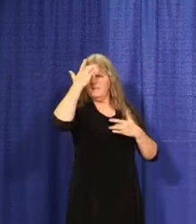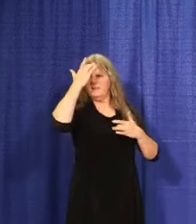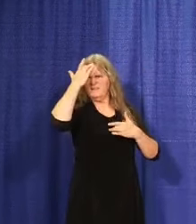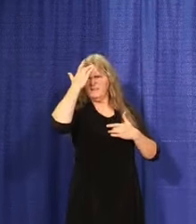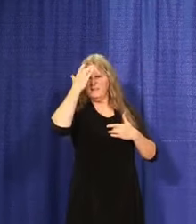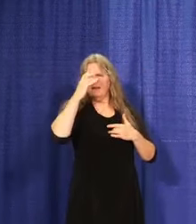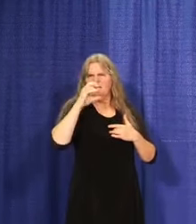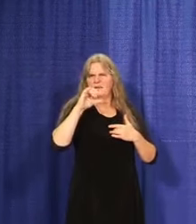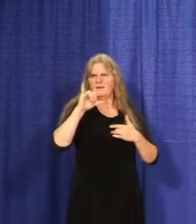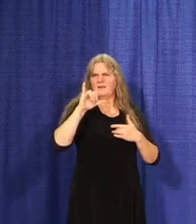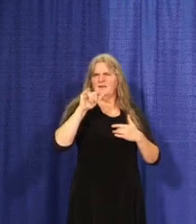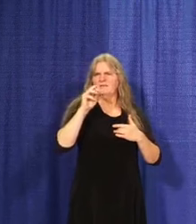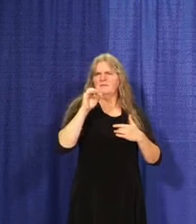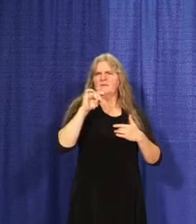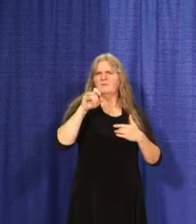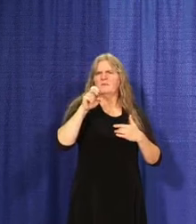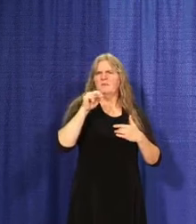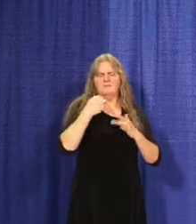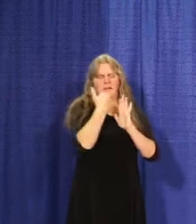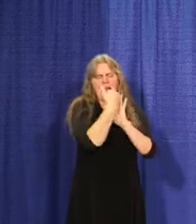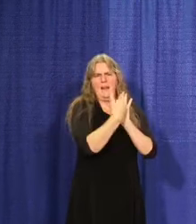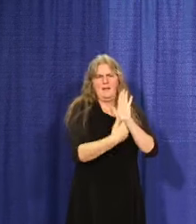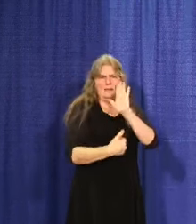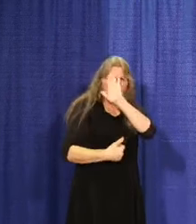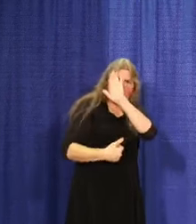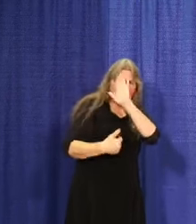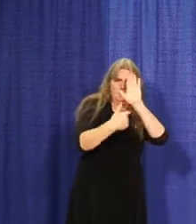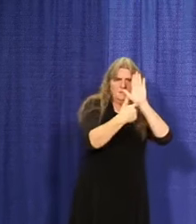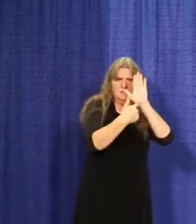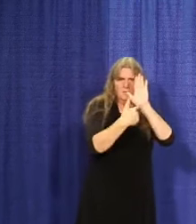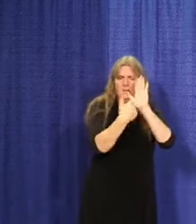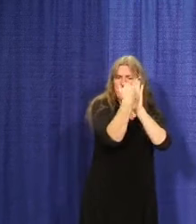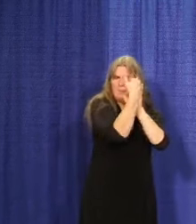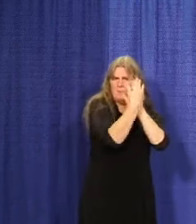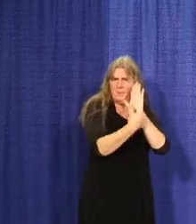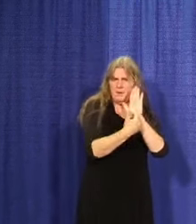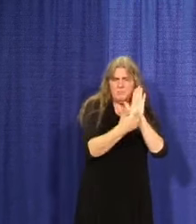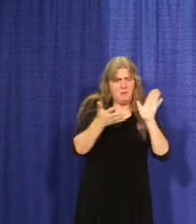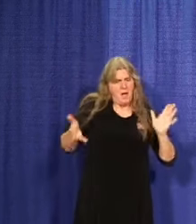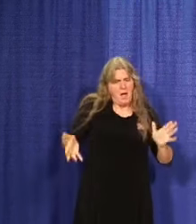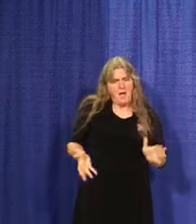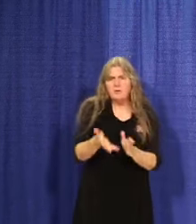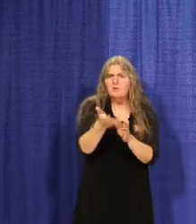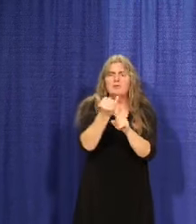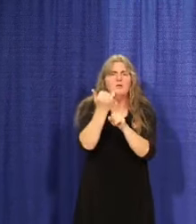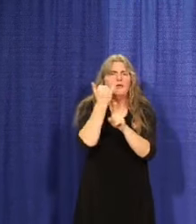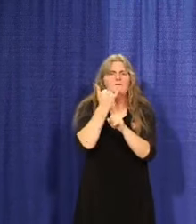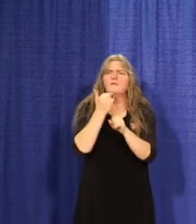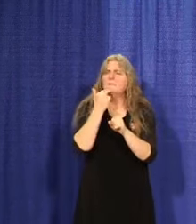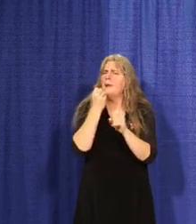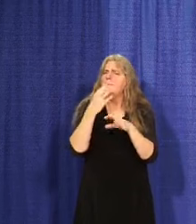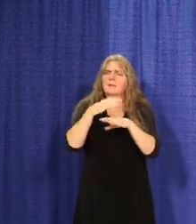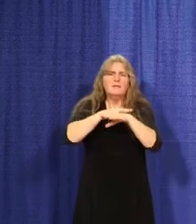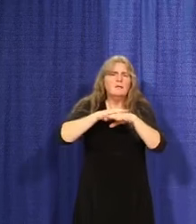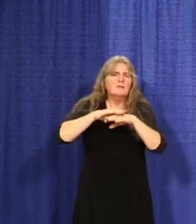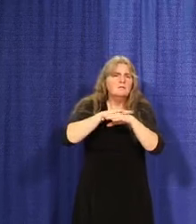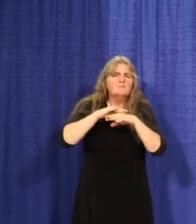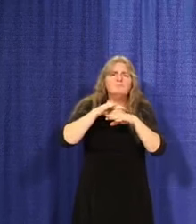very broad and we do encourage people even with mild symptoms to get tested.